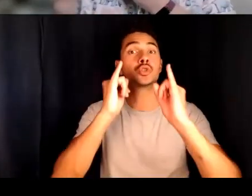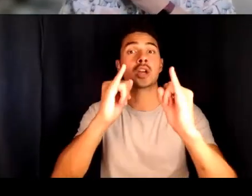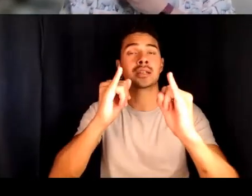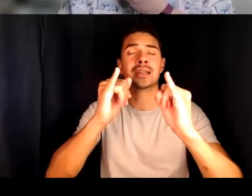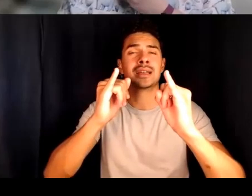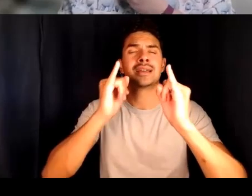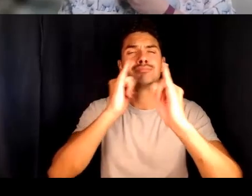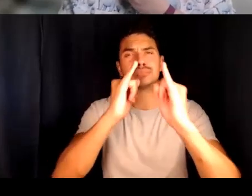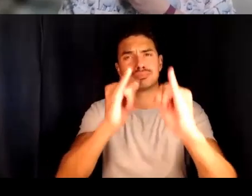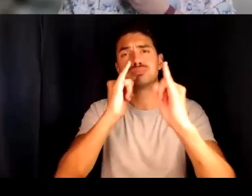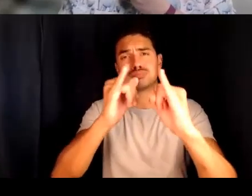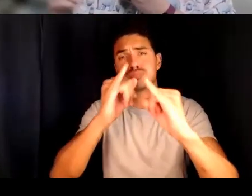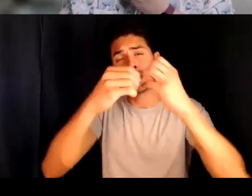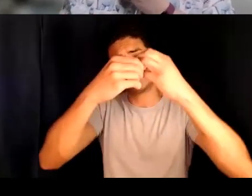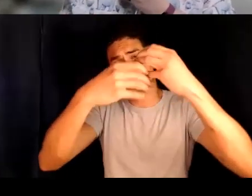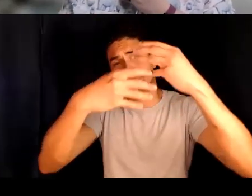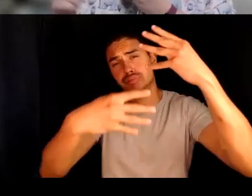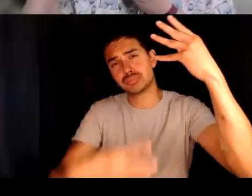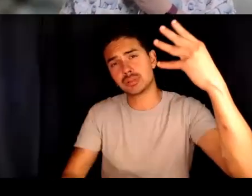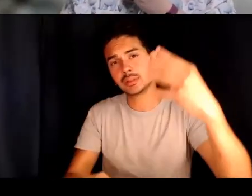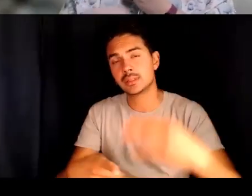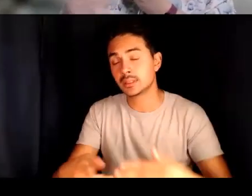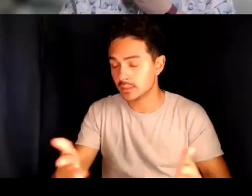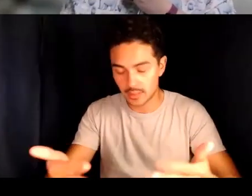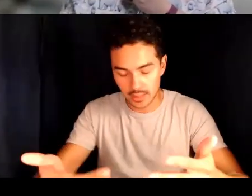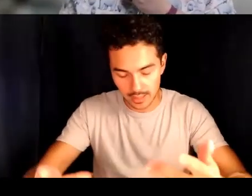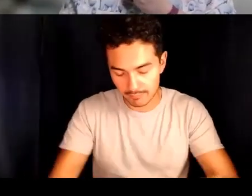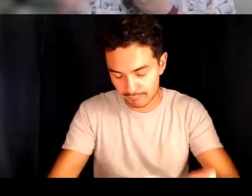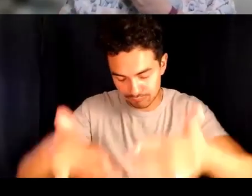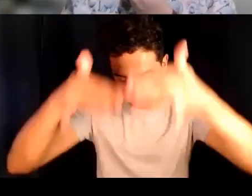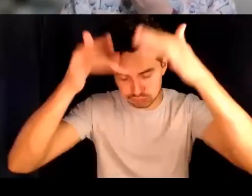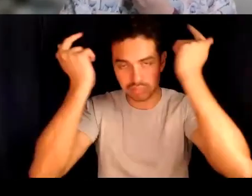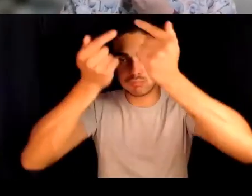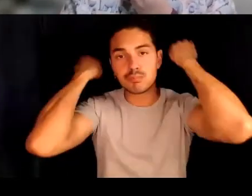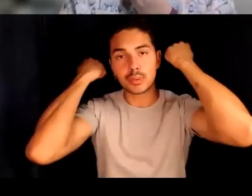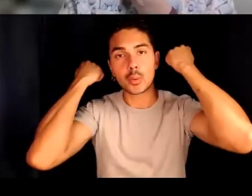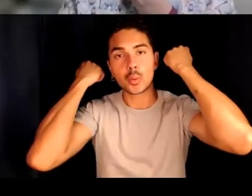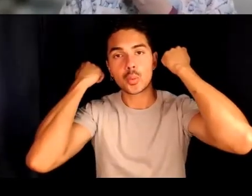And you might need to repeat yourself over and over and over again and that's okay